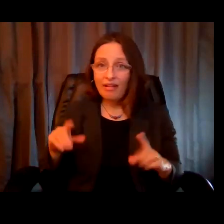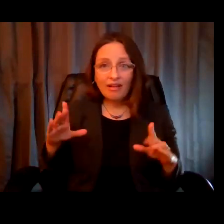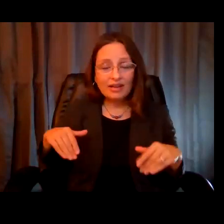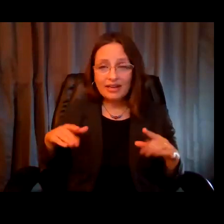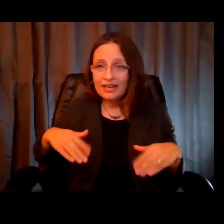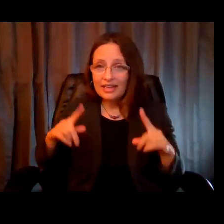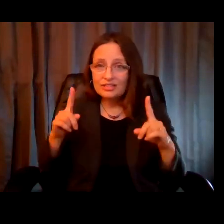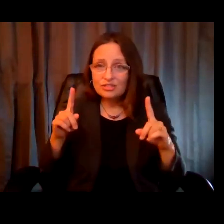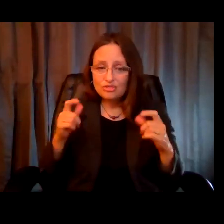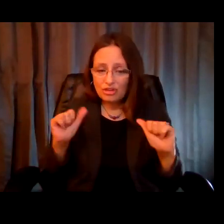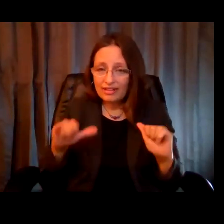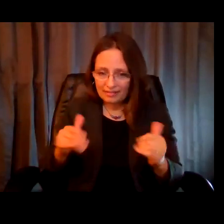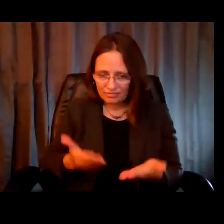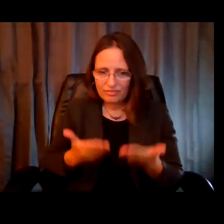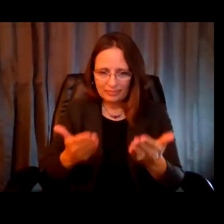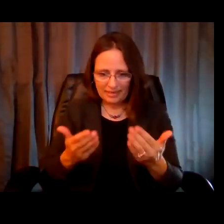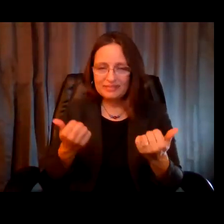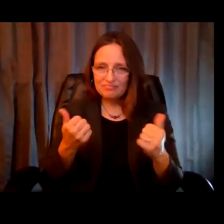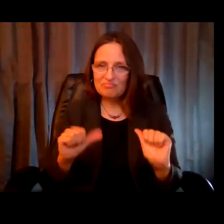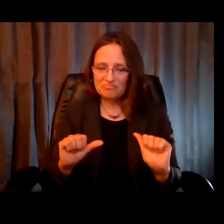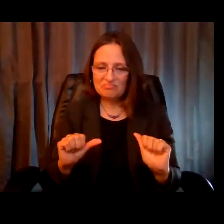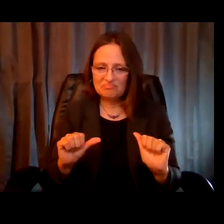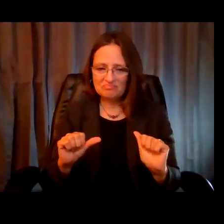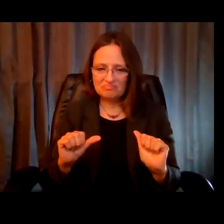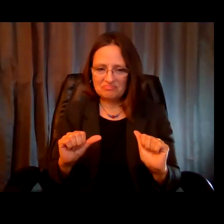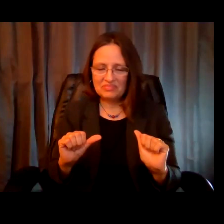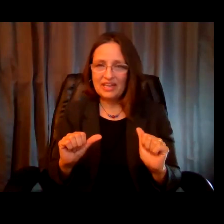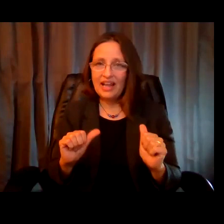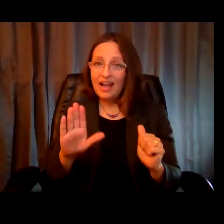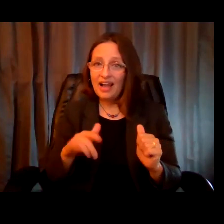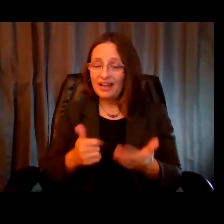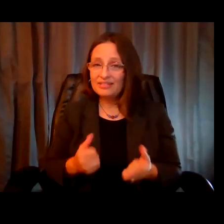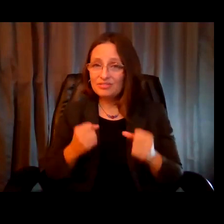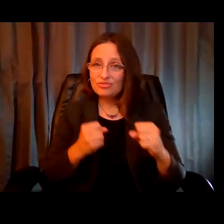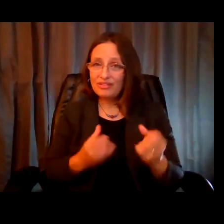investigates purchasing, or you yourself have one. And it's a head set you wear and the